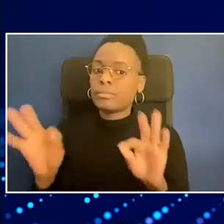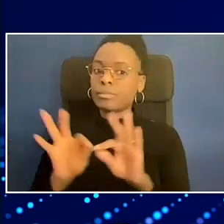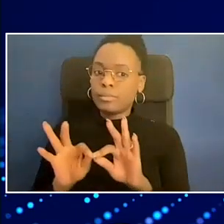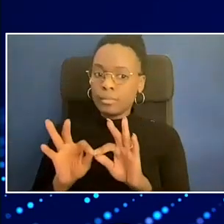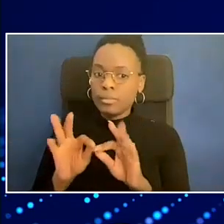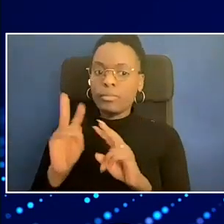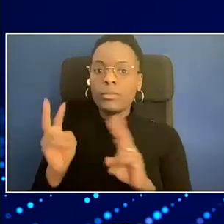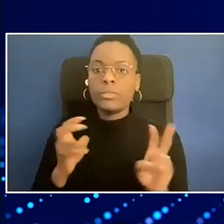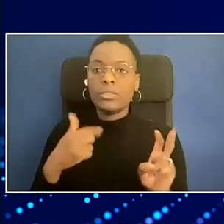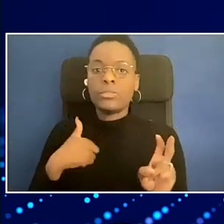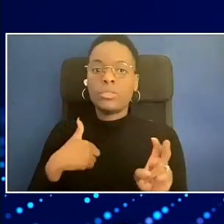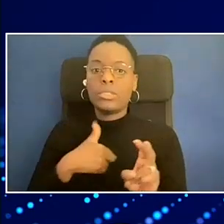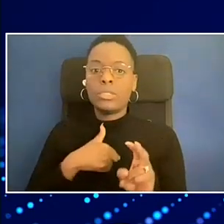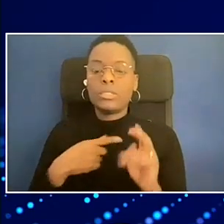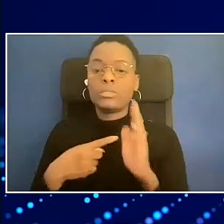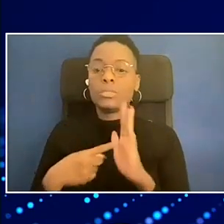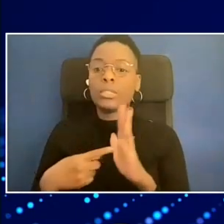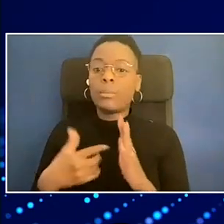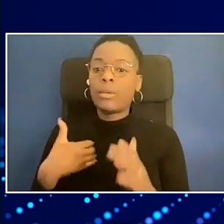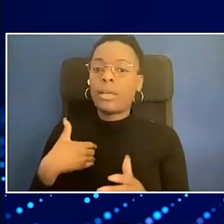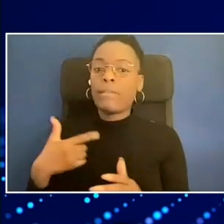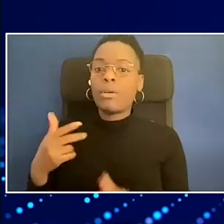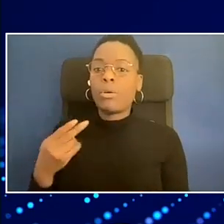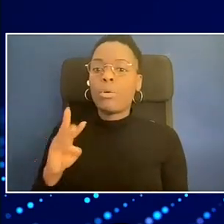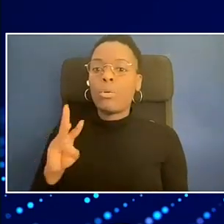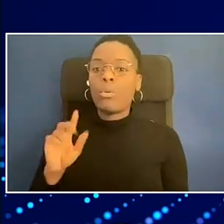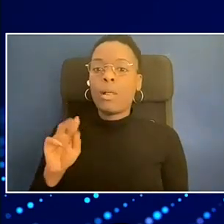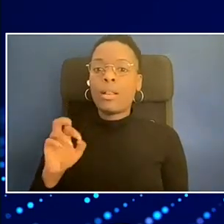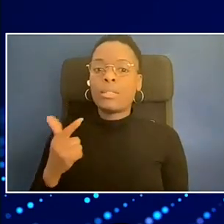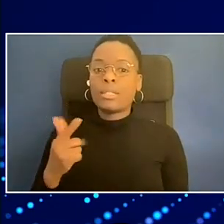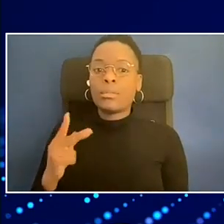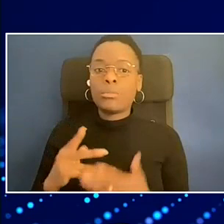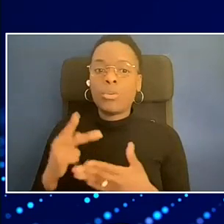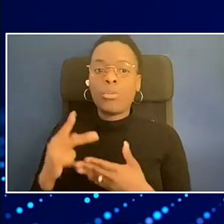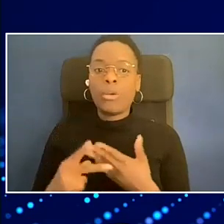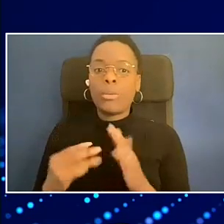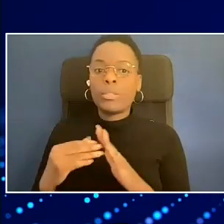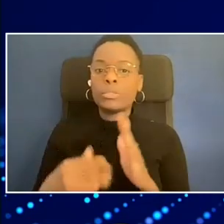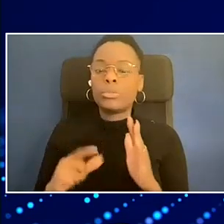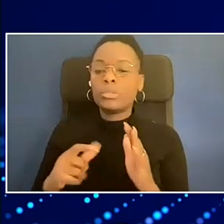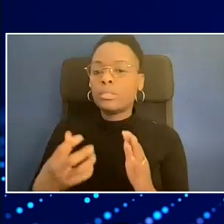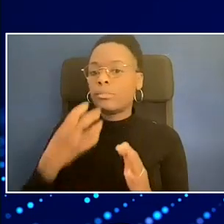need oxygen tanks and our PPE, as we saw during the pandemic, PPE is not the same